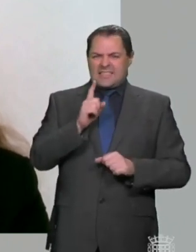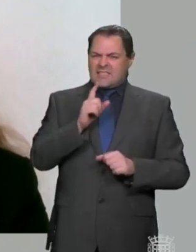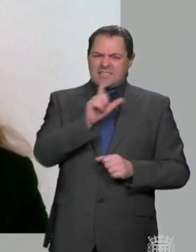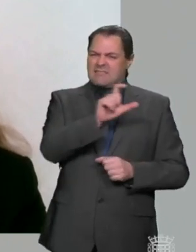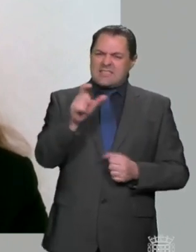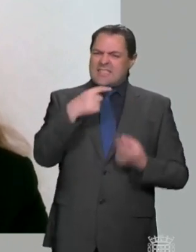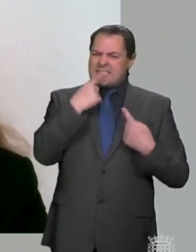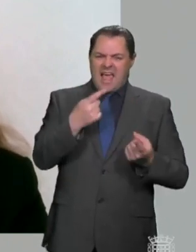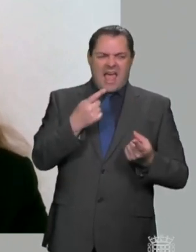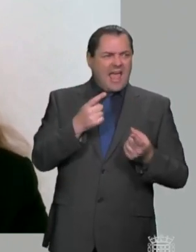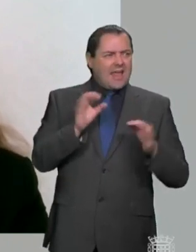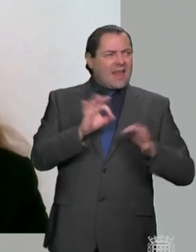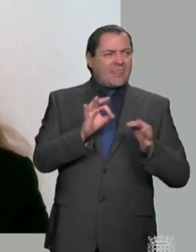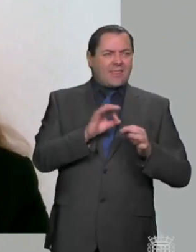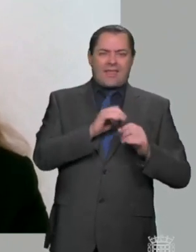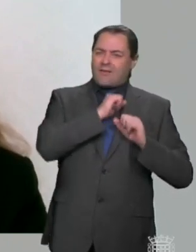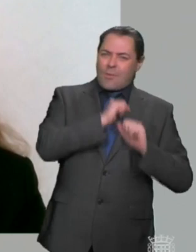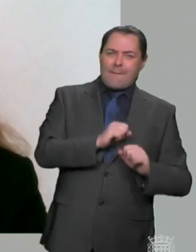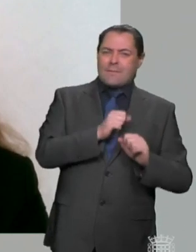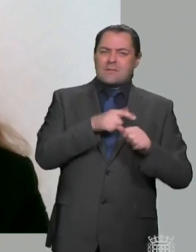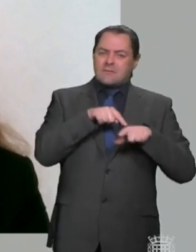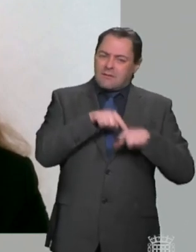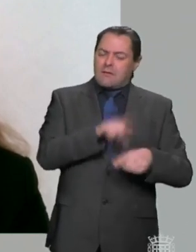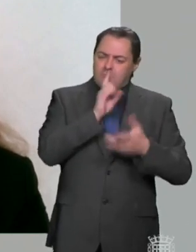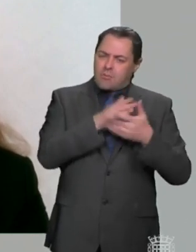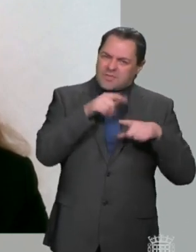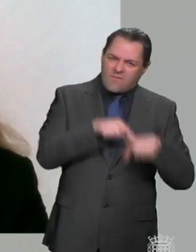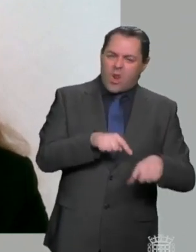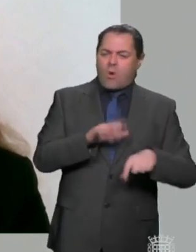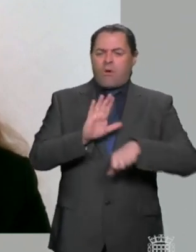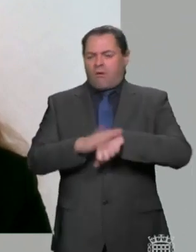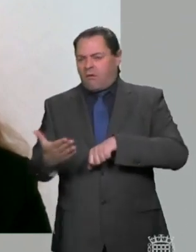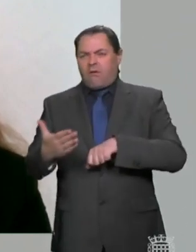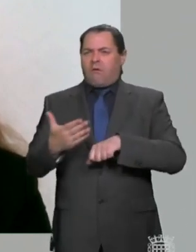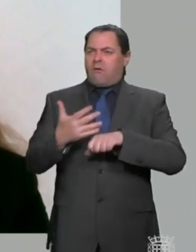neither the commitment to honour his word, the capacity to care, nor the compassion to act. Does